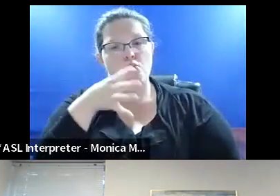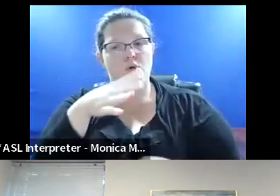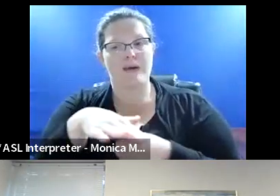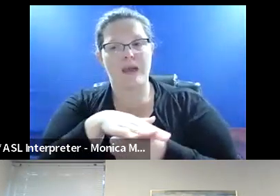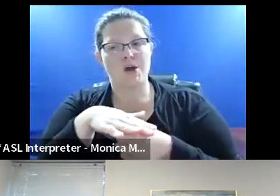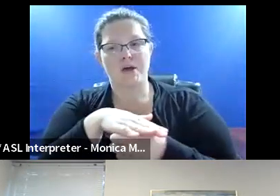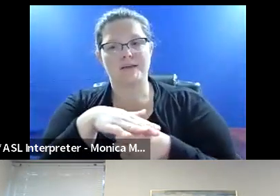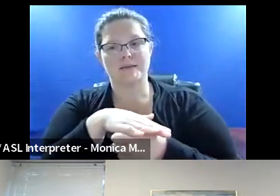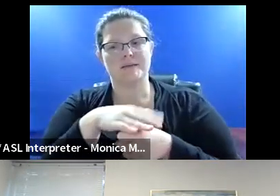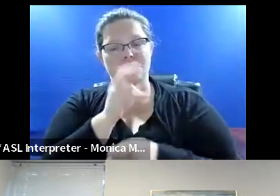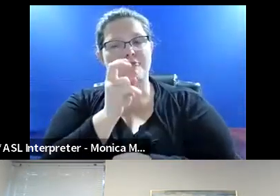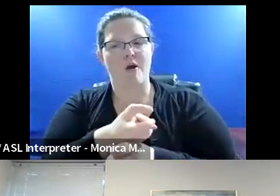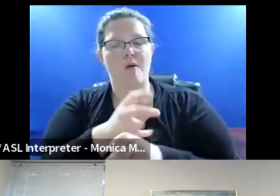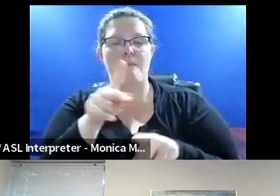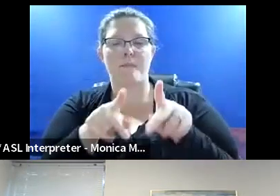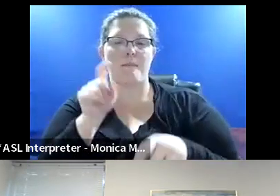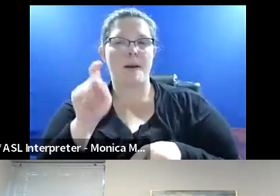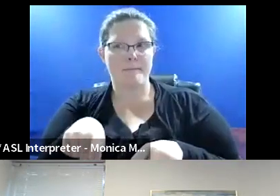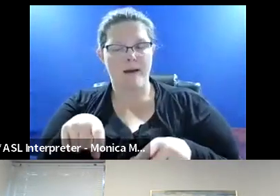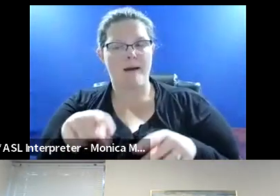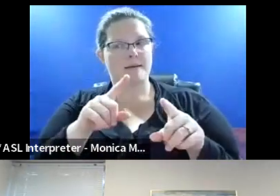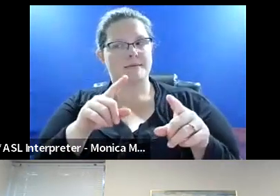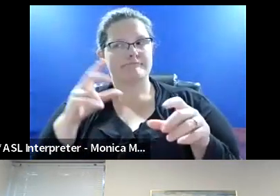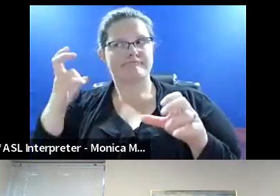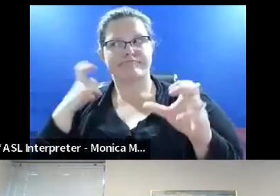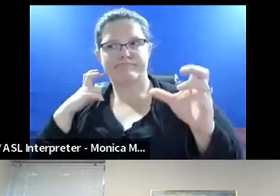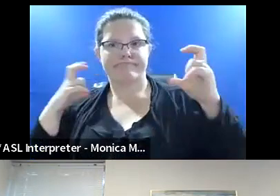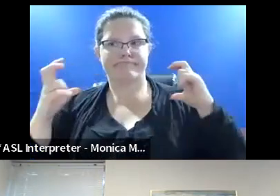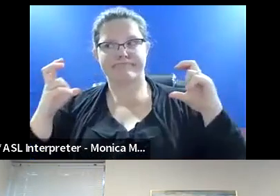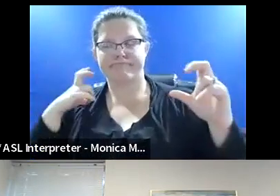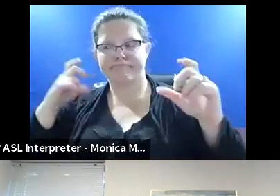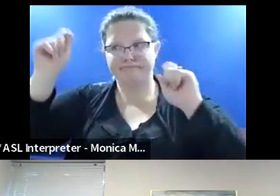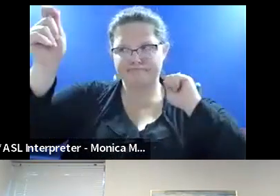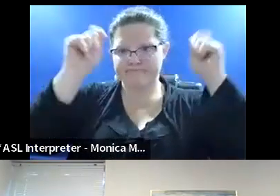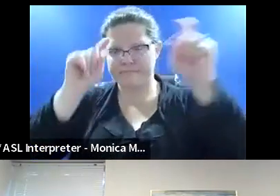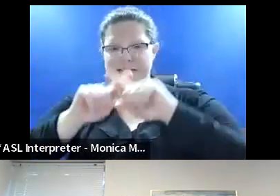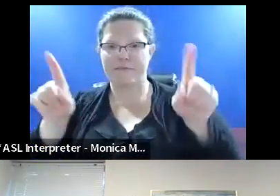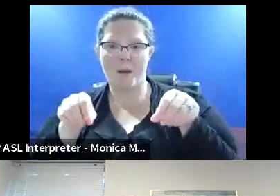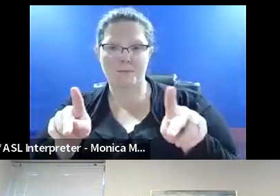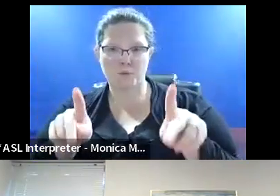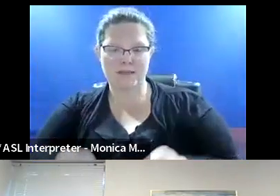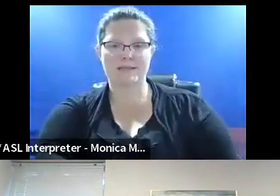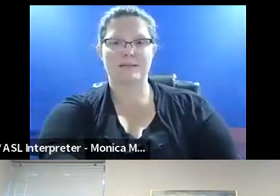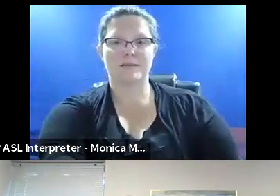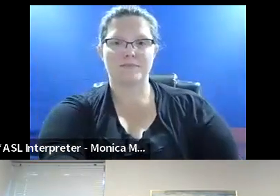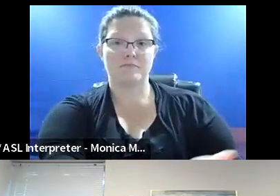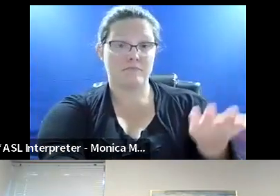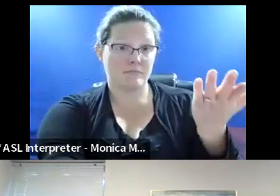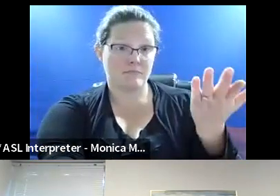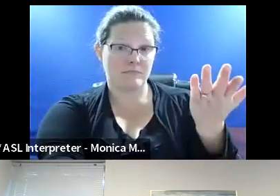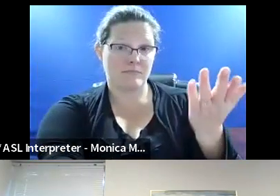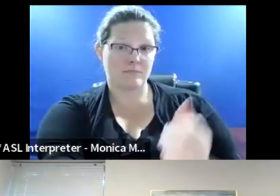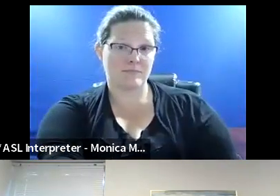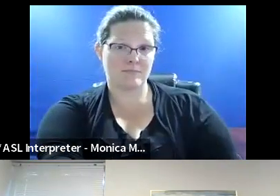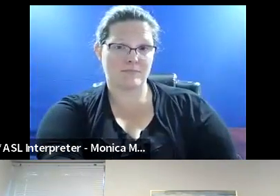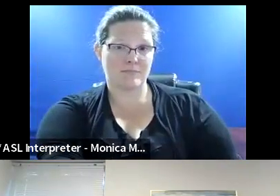THEY CONSIDER THEMSELVES PRETTY SMALL AND JUST DOING WHAT THEY CAN.